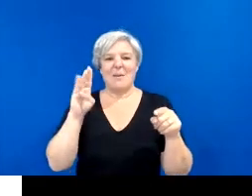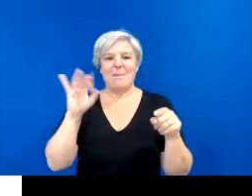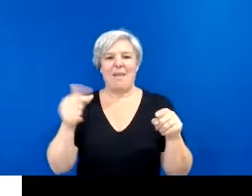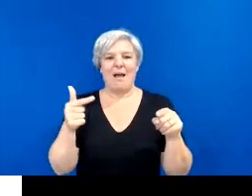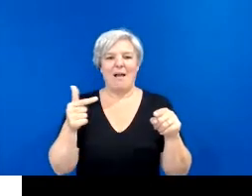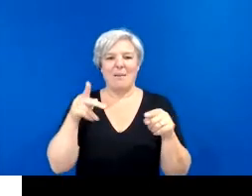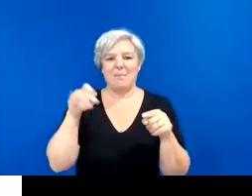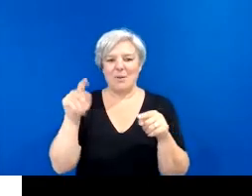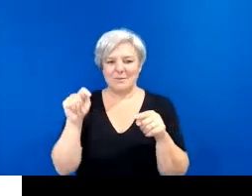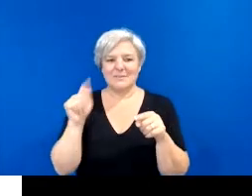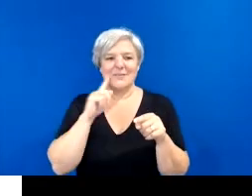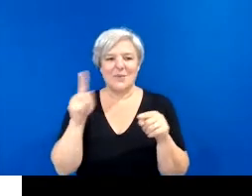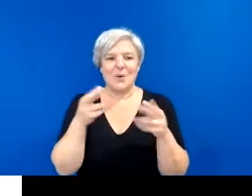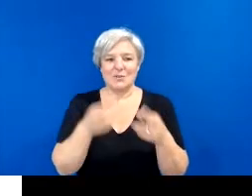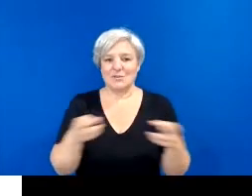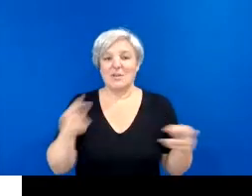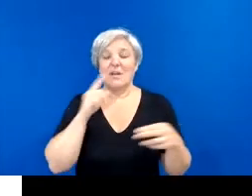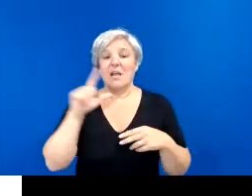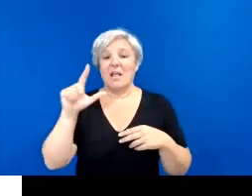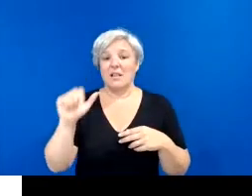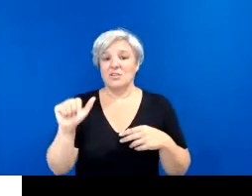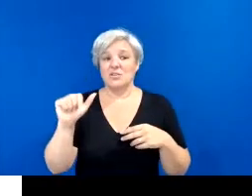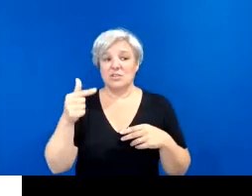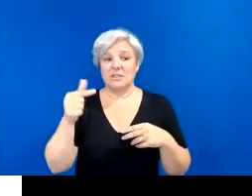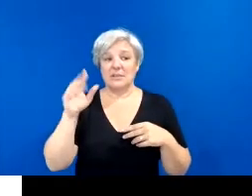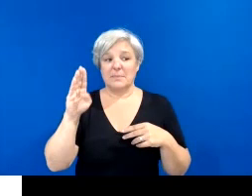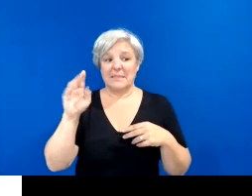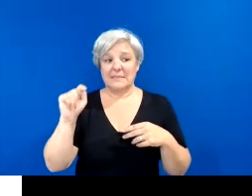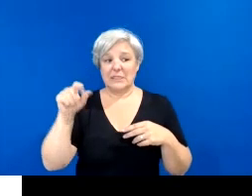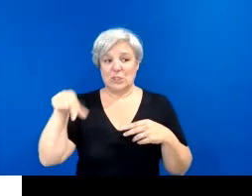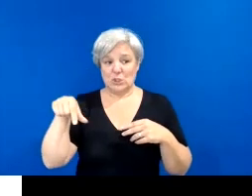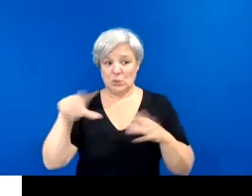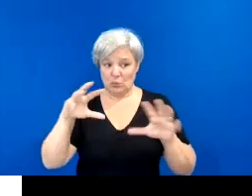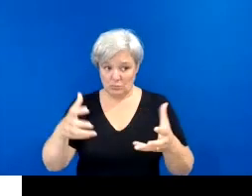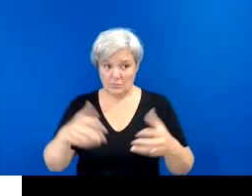for sources for LGBTQ stock photos, Women of Color in Tech.